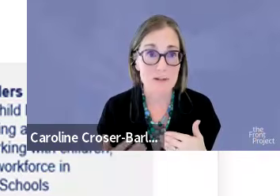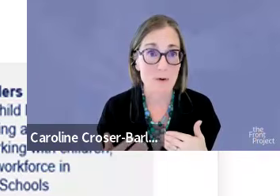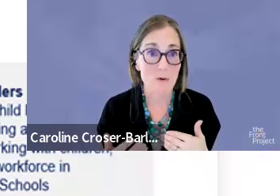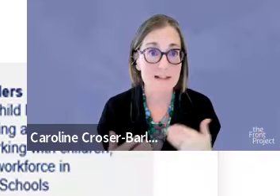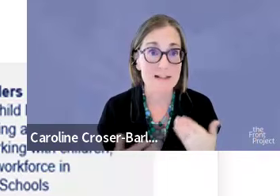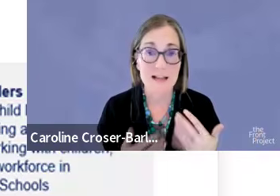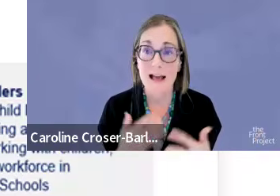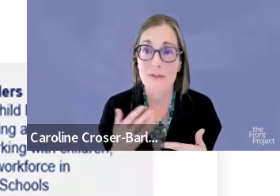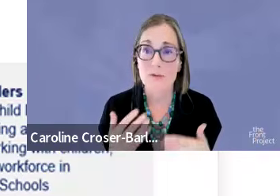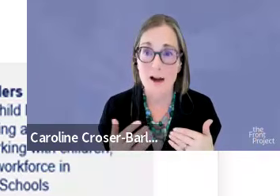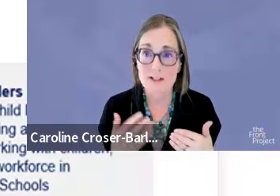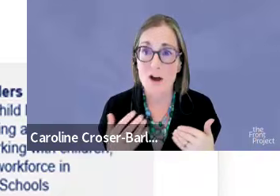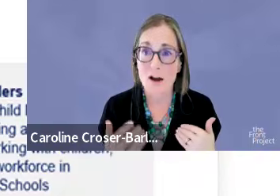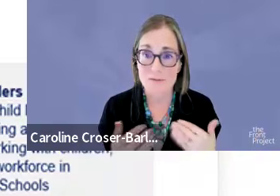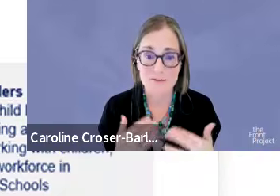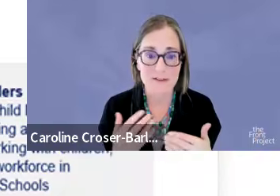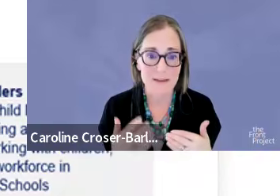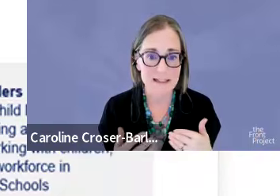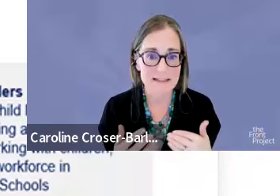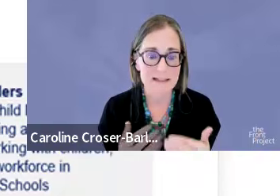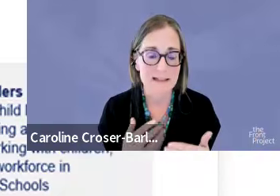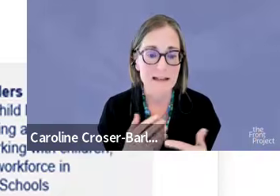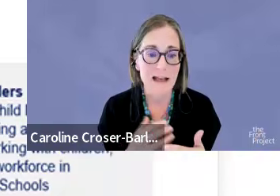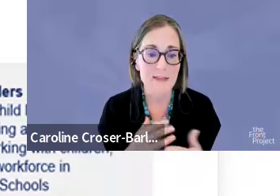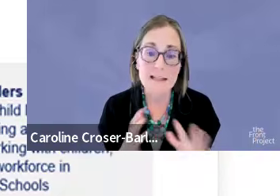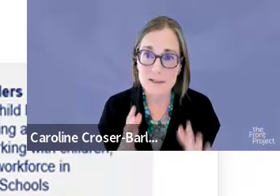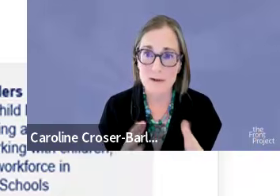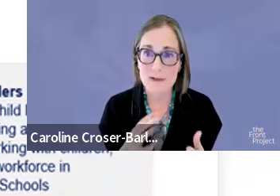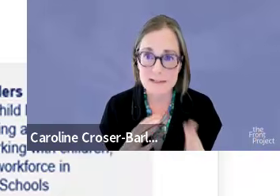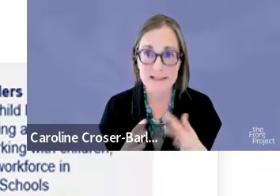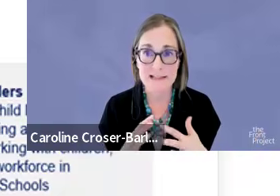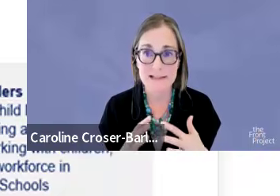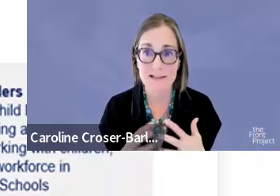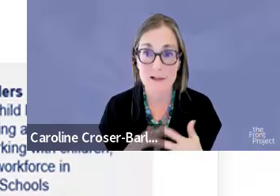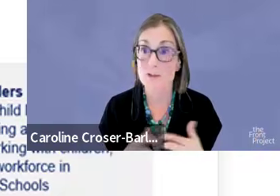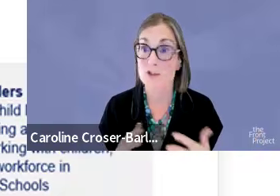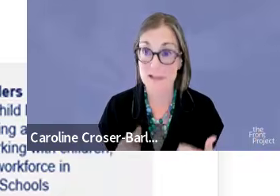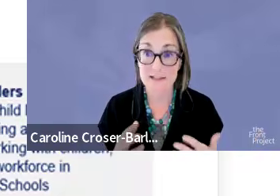entry points at the right time for families. And that's because, and here's the opportunity